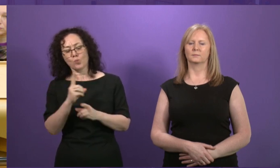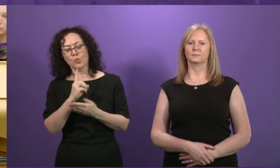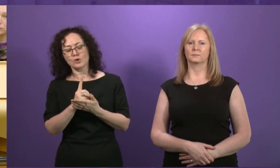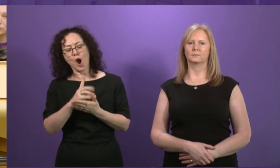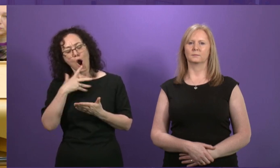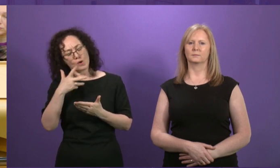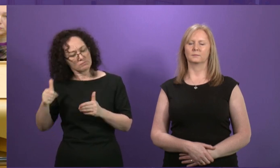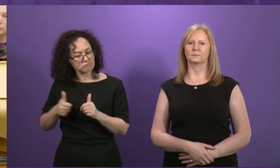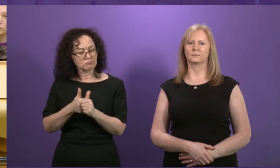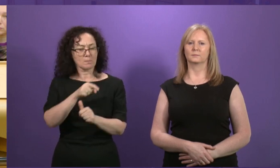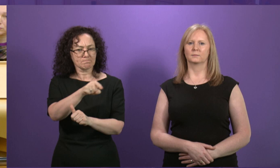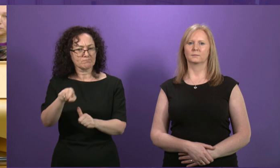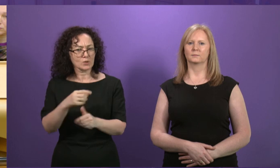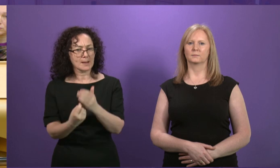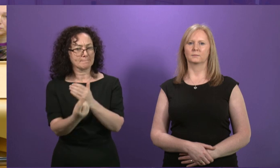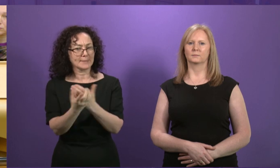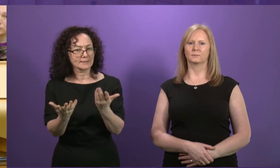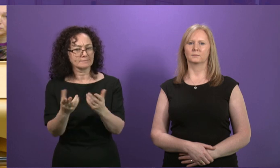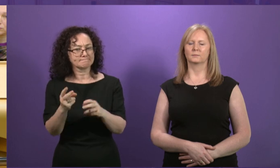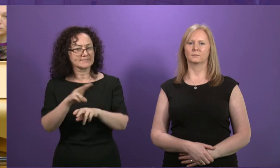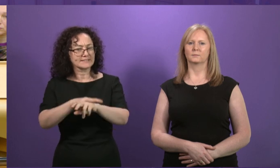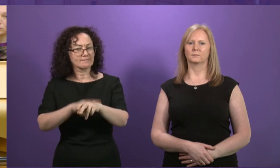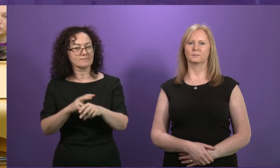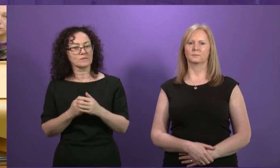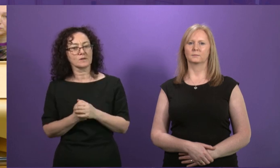we are in touch with the port authority to assess the impact on port operations.